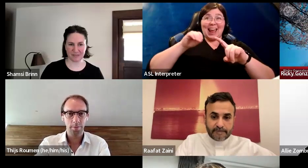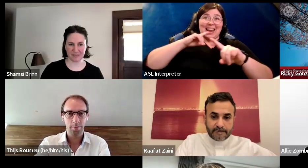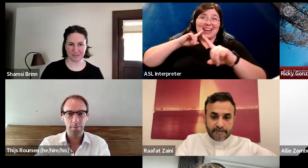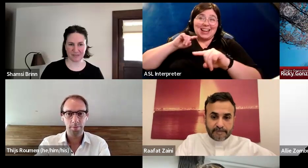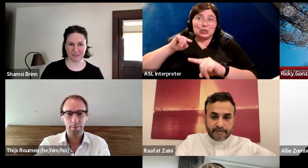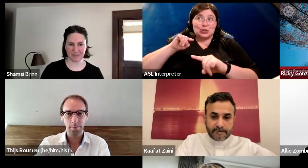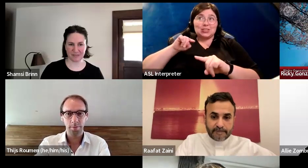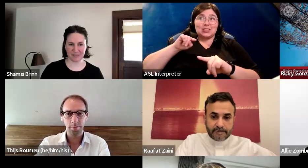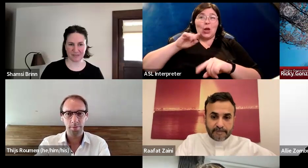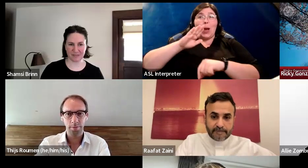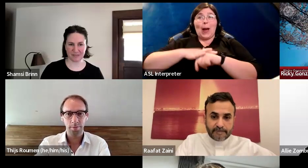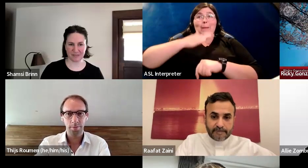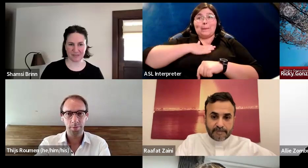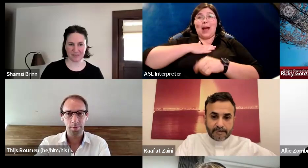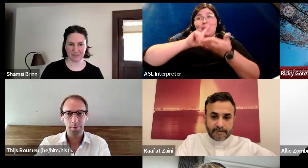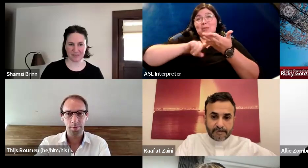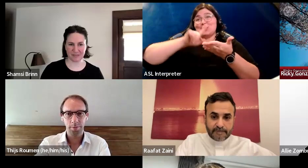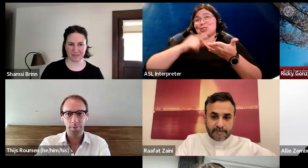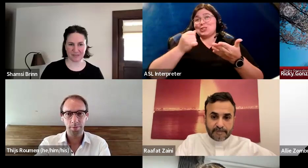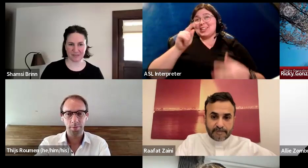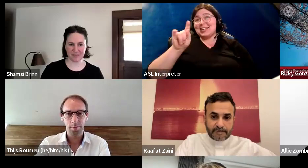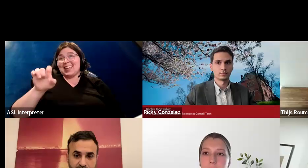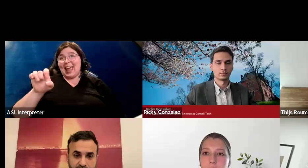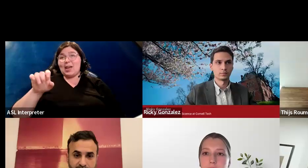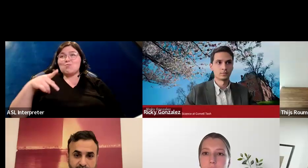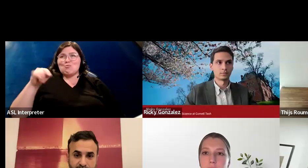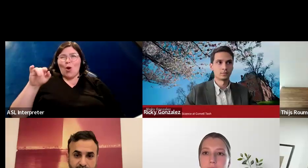on my ResearchGate profile, which we will add the paper to.